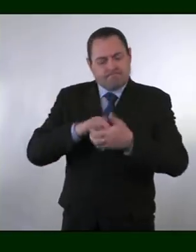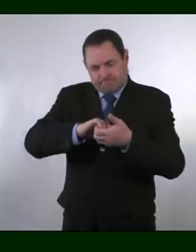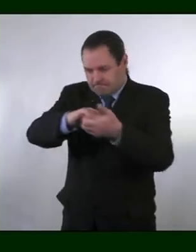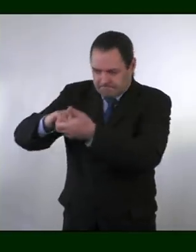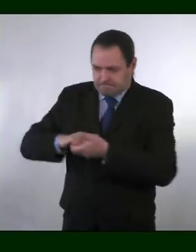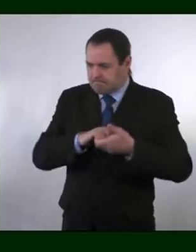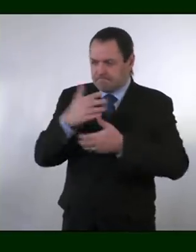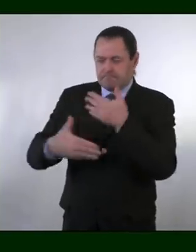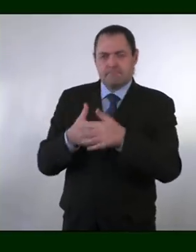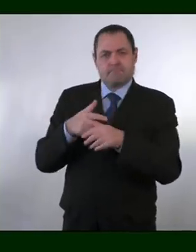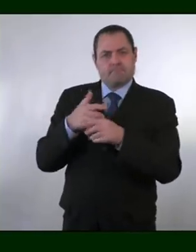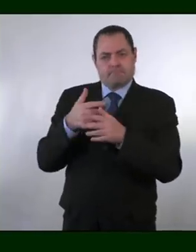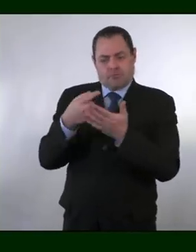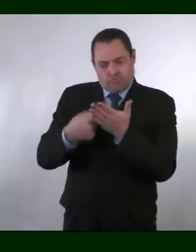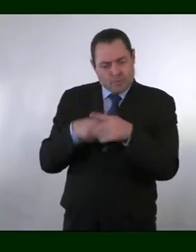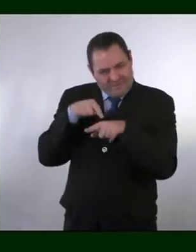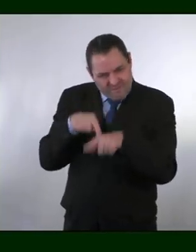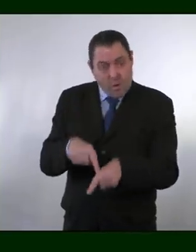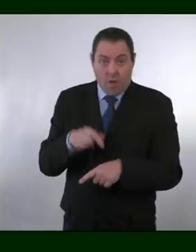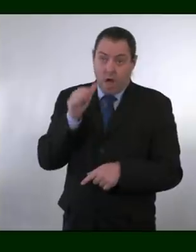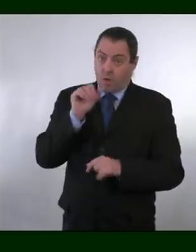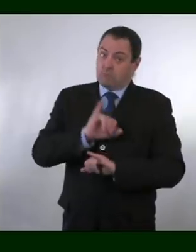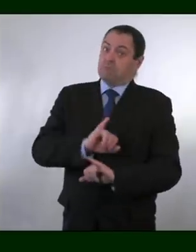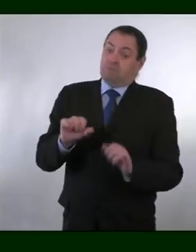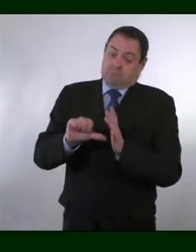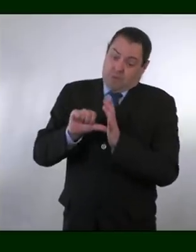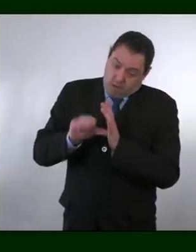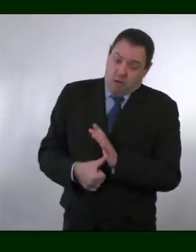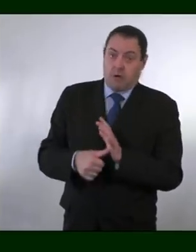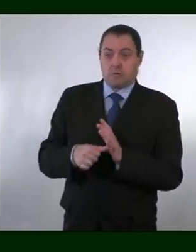guidance. It has been particularly tough, as the hon. Gentleman rightly says, for disabled people.